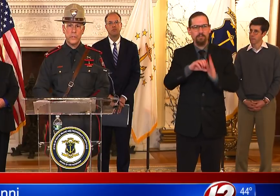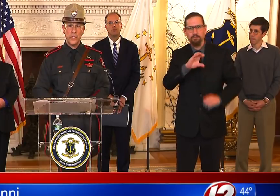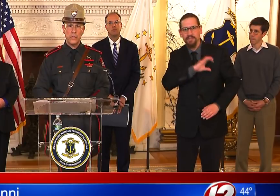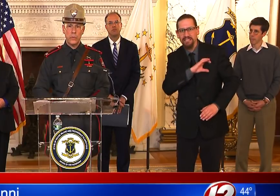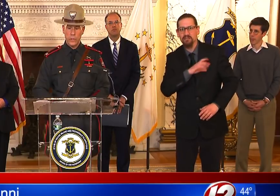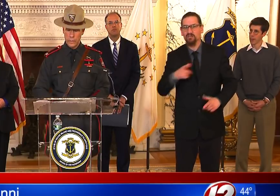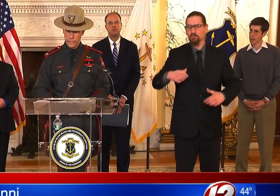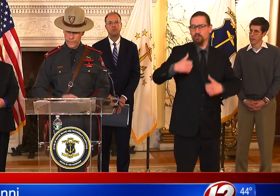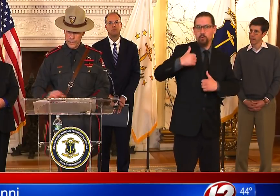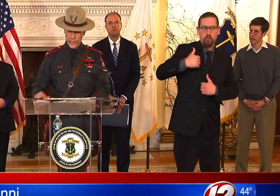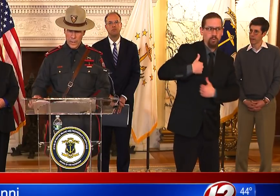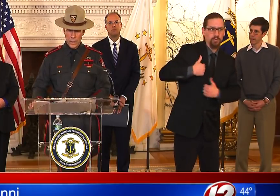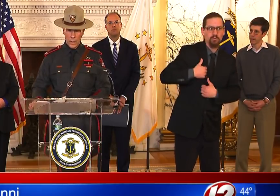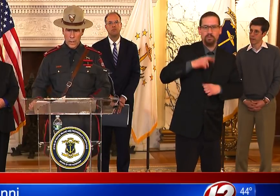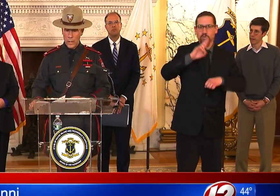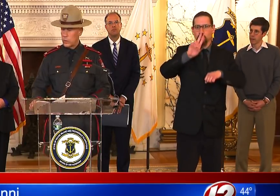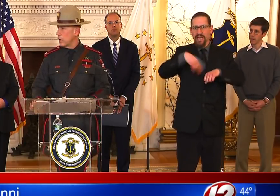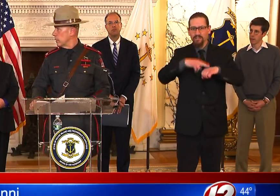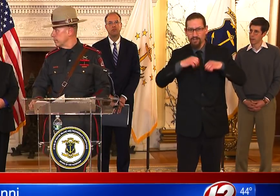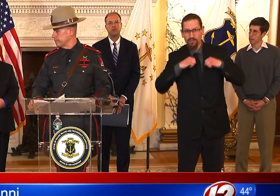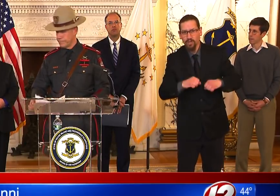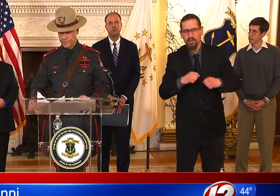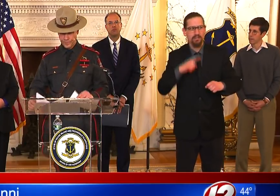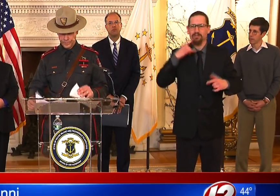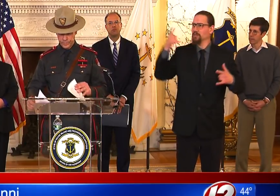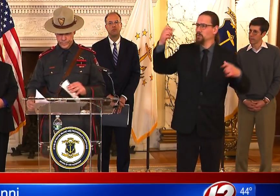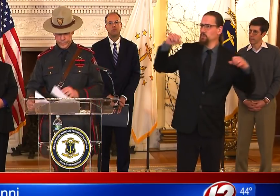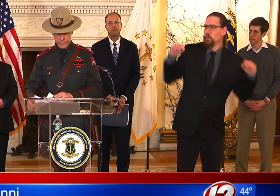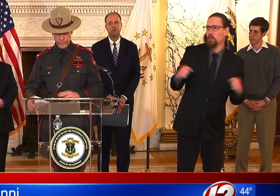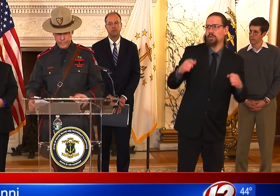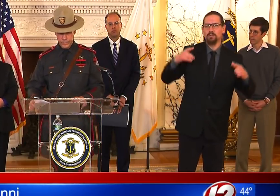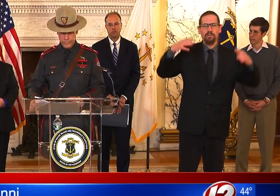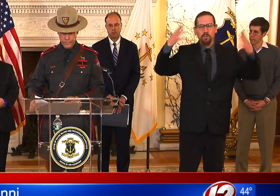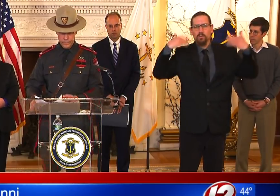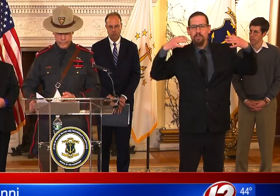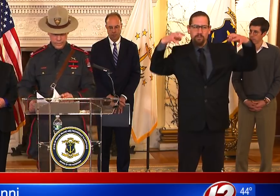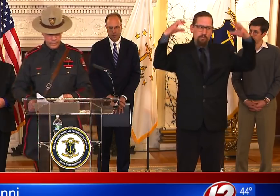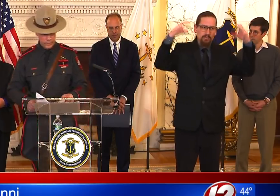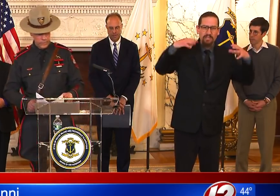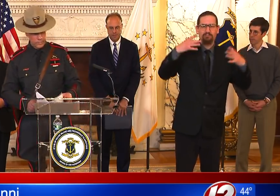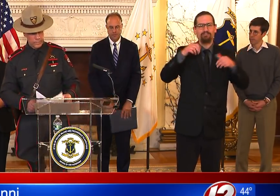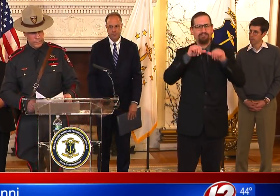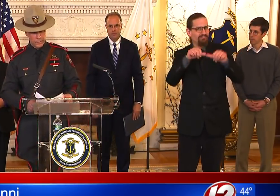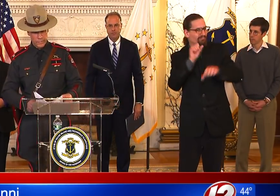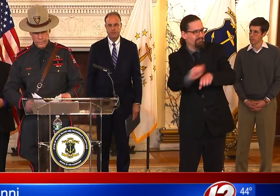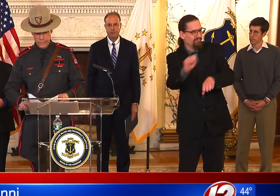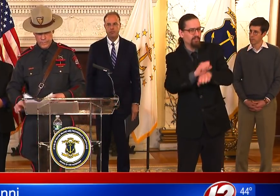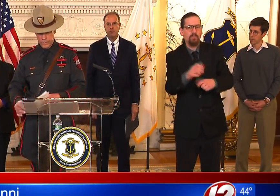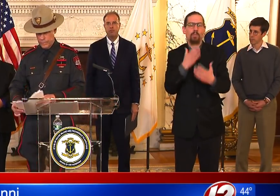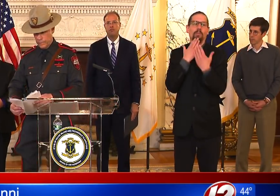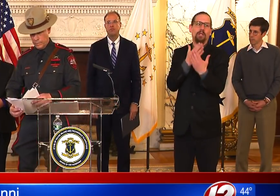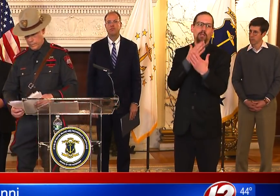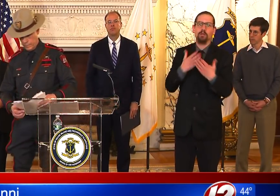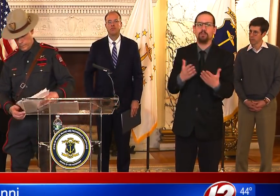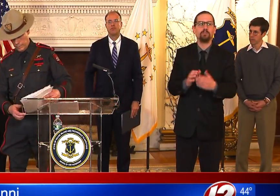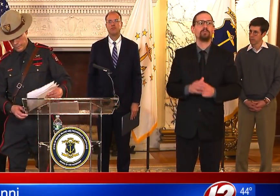ESPECIALLY RHODE ISLAND STATE TROOPERS AND SOLDIERS ON THIS WET DAY ON THE HIGHWAYS ENFORCING THIS EXECUTIVE ORDER. THANK YOU, GOVERNOR.